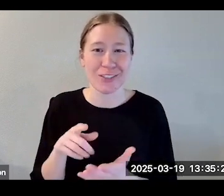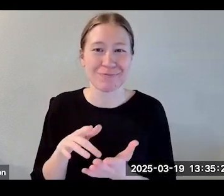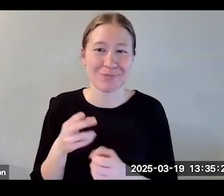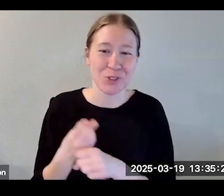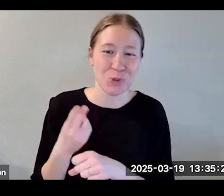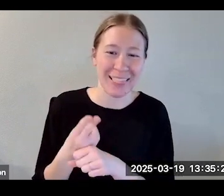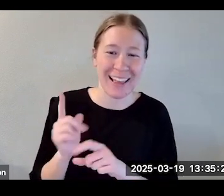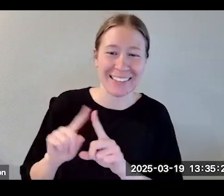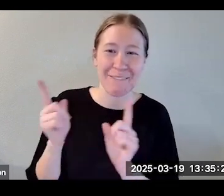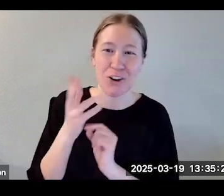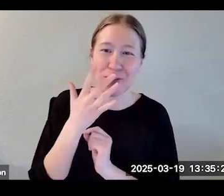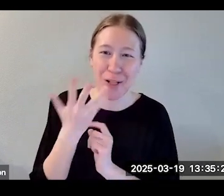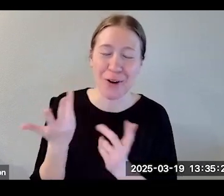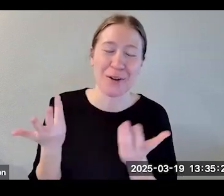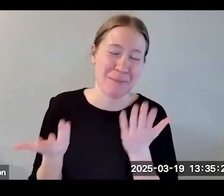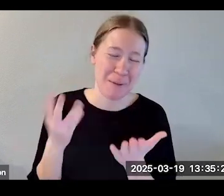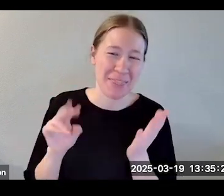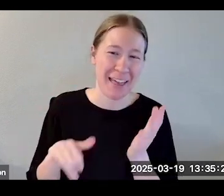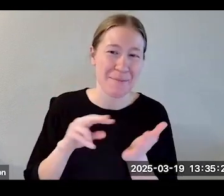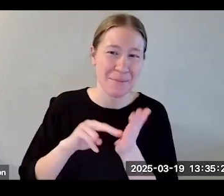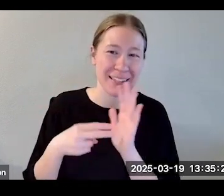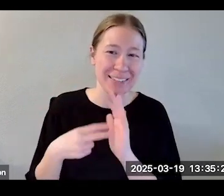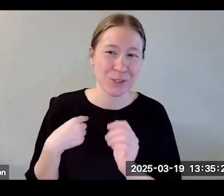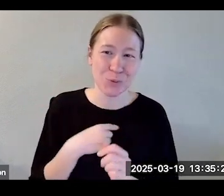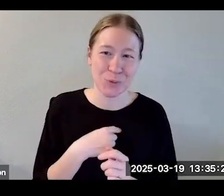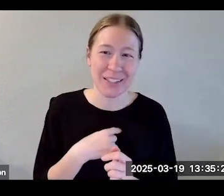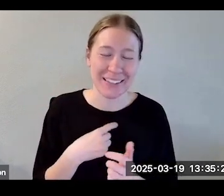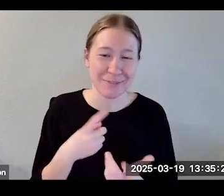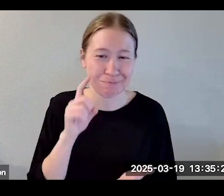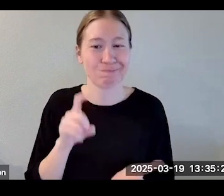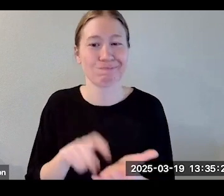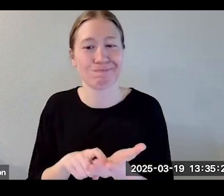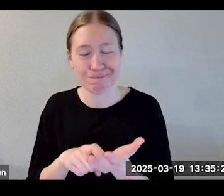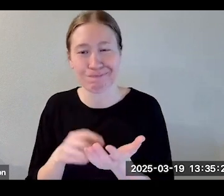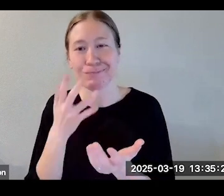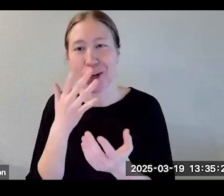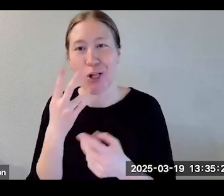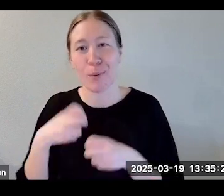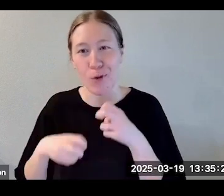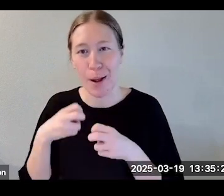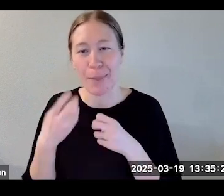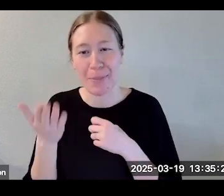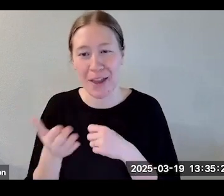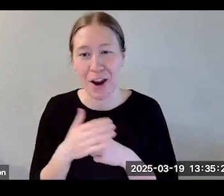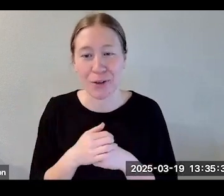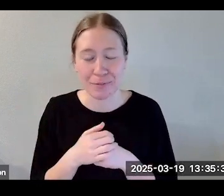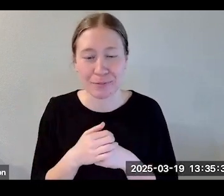that we have a color accessibility issue here. So University of Michigan, maybe we should utilize a different color,